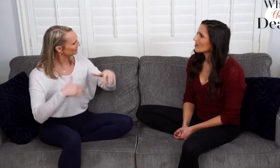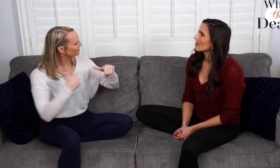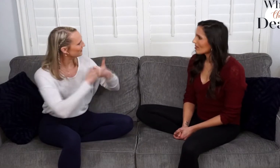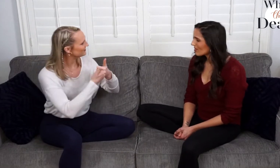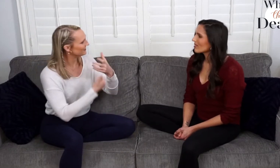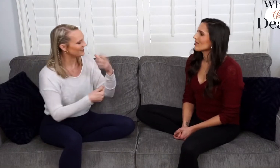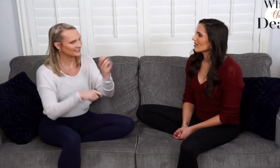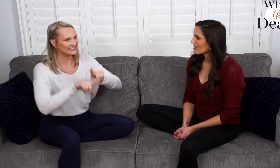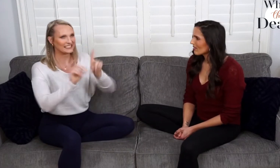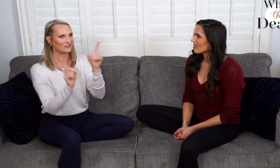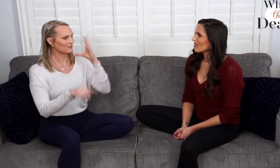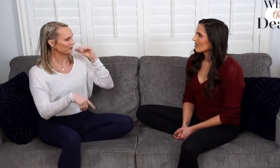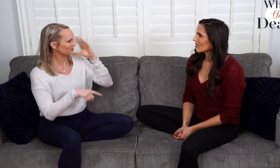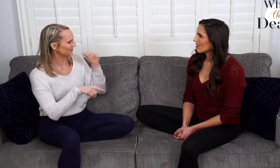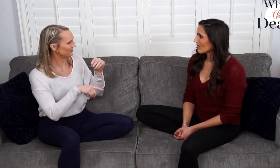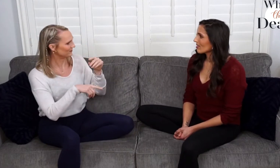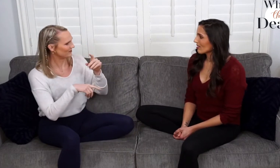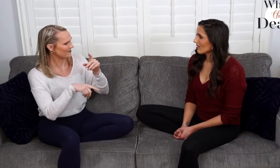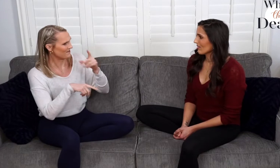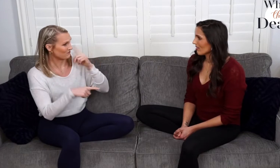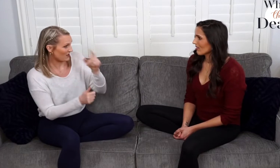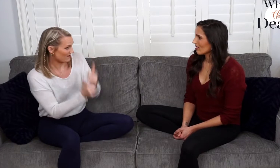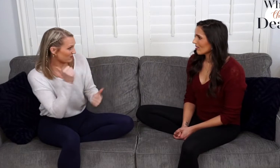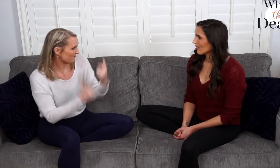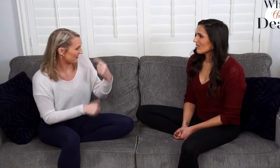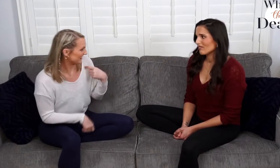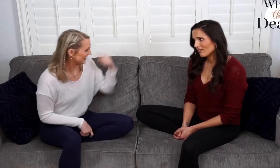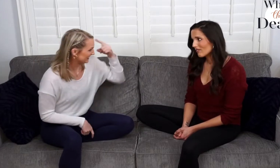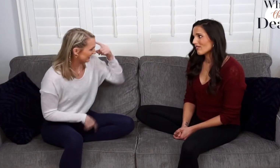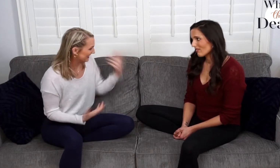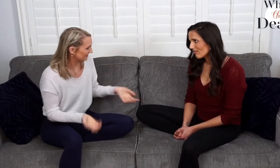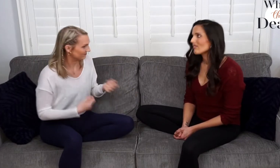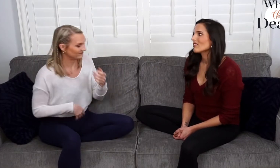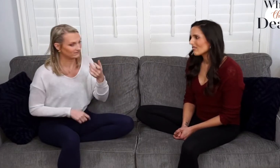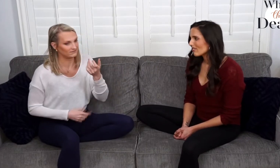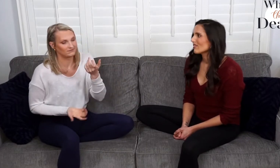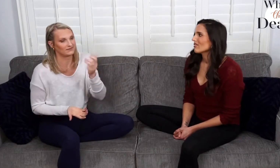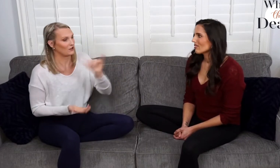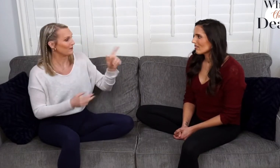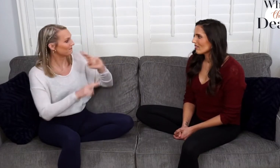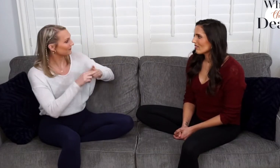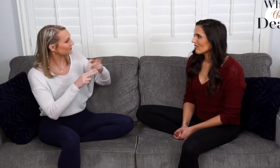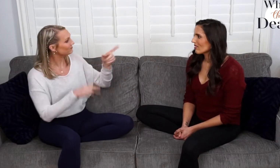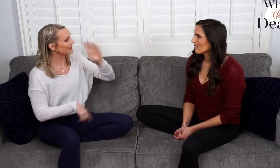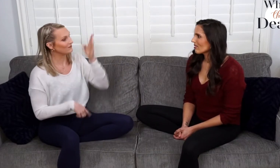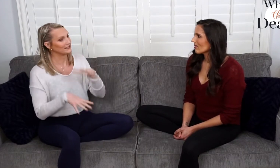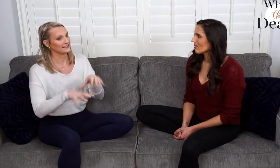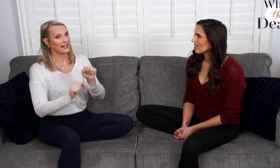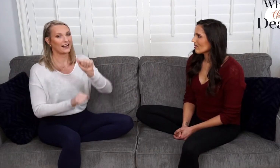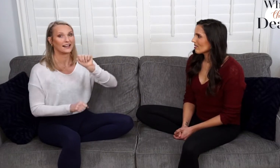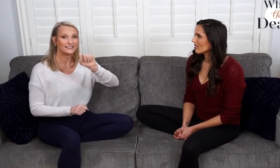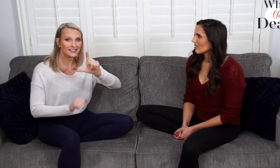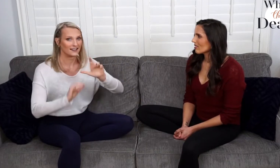was quite a challenge and such a different experience and I think that's different for everyone. Like you mentioned you had never taken an ASL